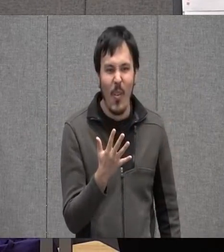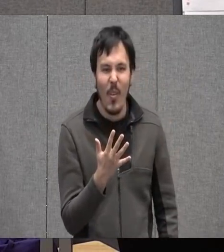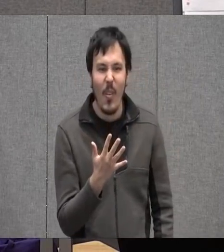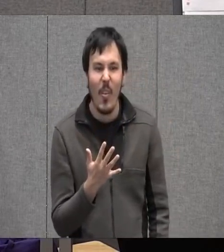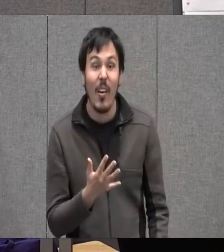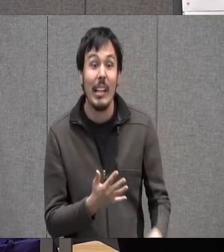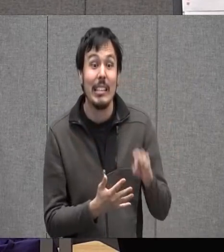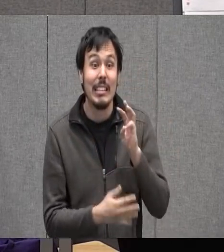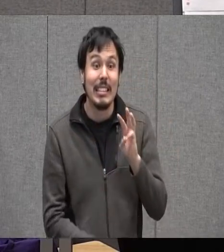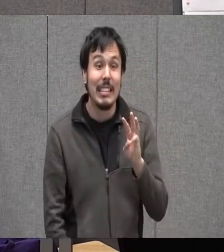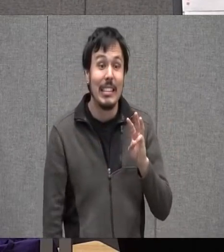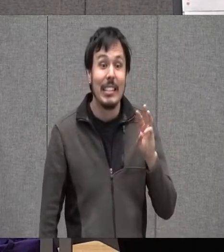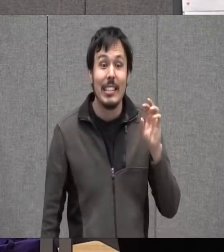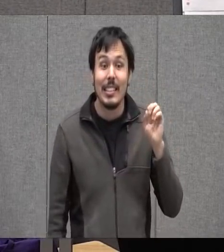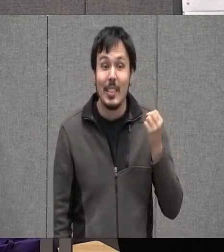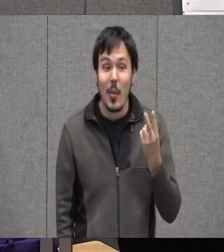[Both] Six, 12,